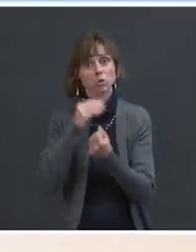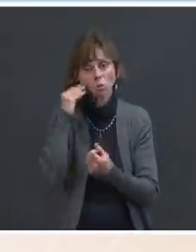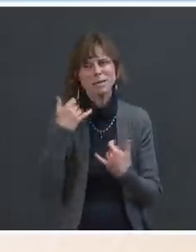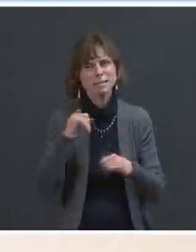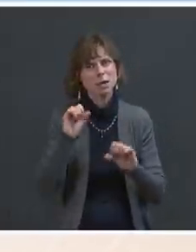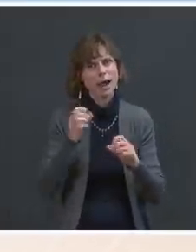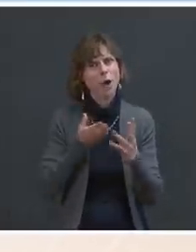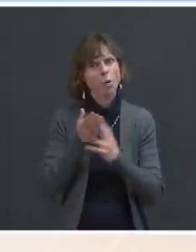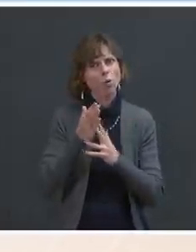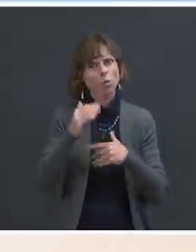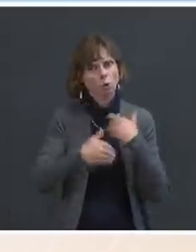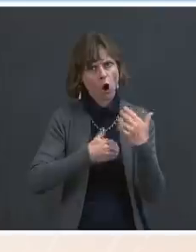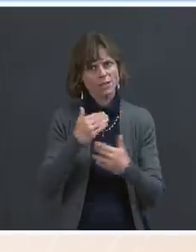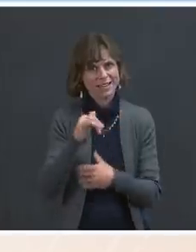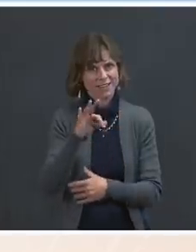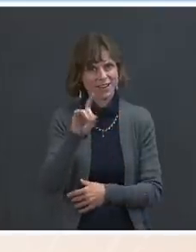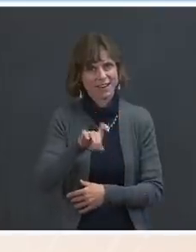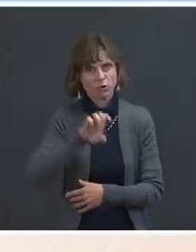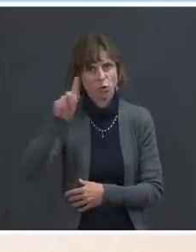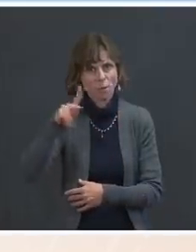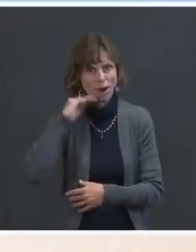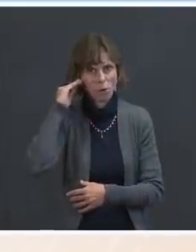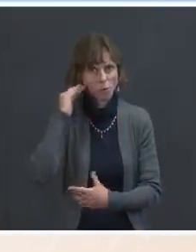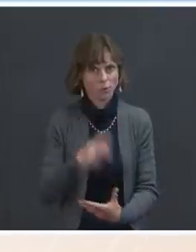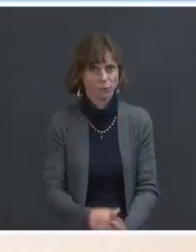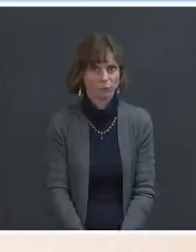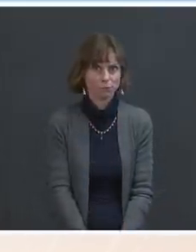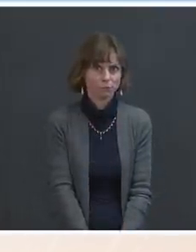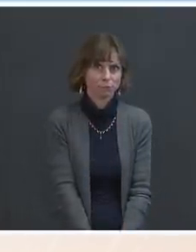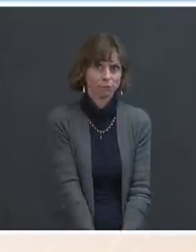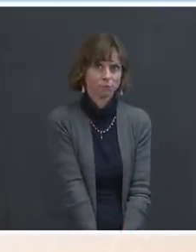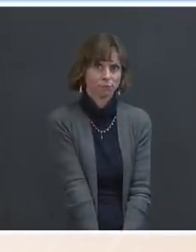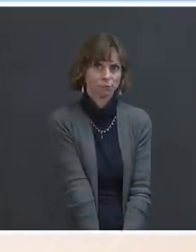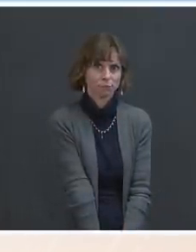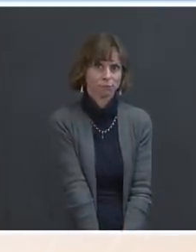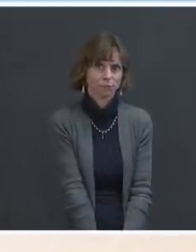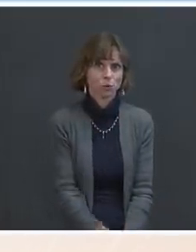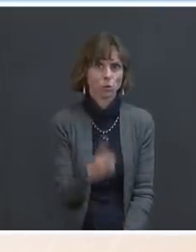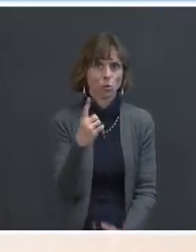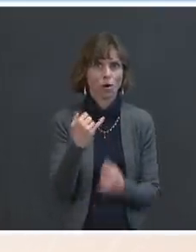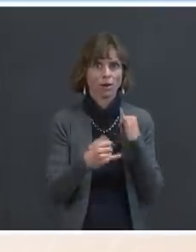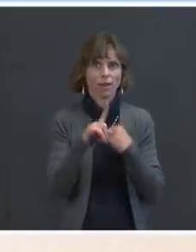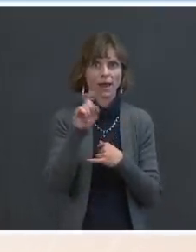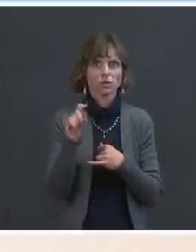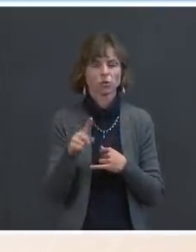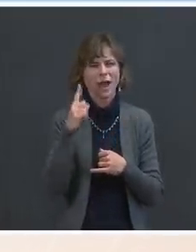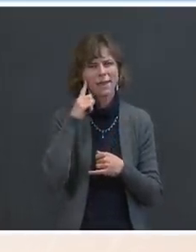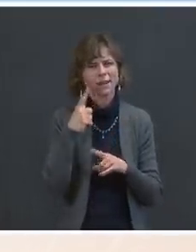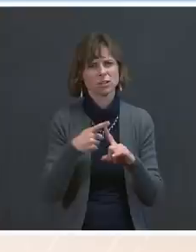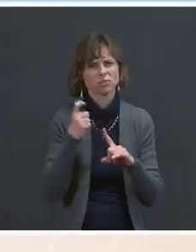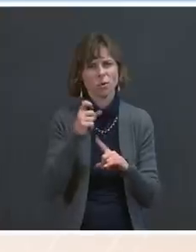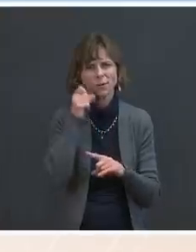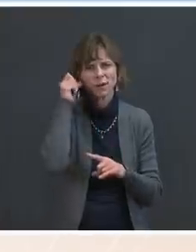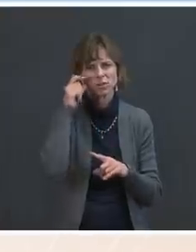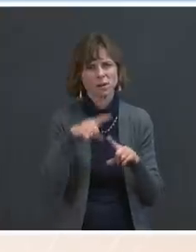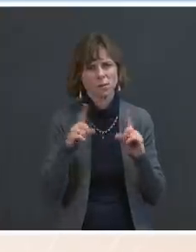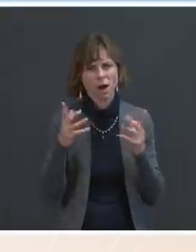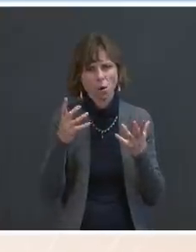and may need to return home. The Press: And on the stimulus package, if I may one last question. I know -- I think this came up yesterday, but I wanted to re-ask the question.